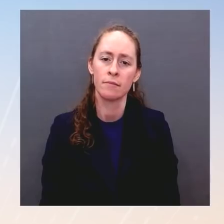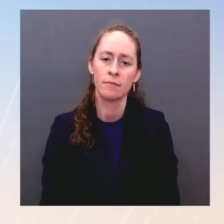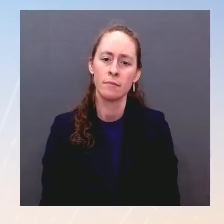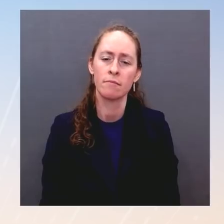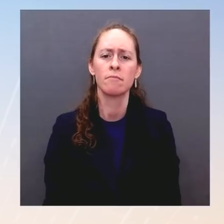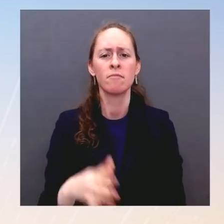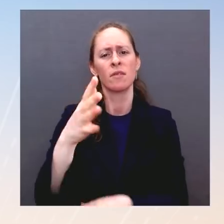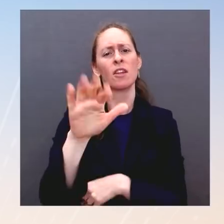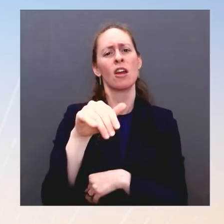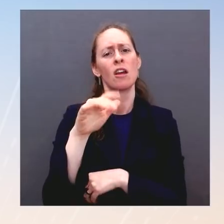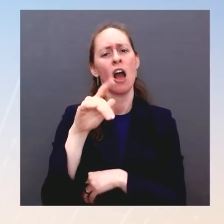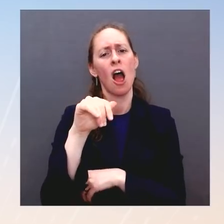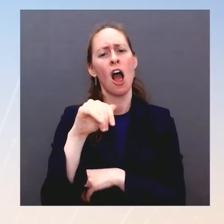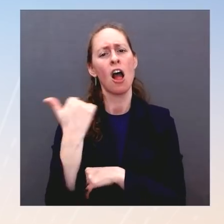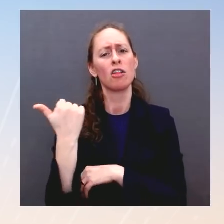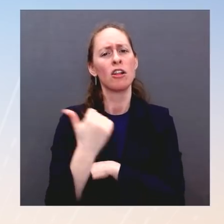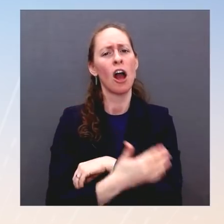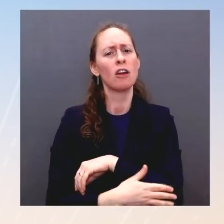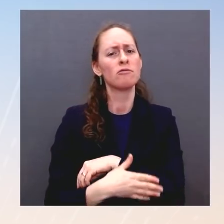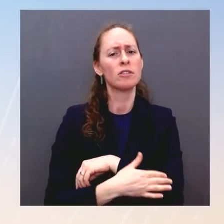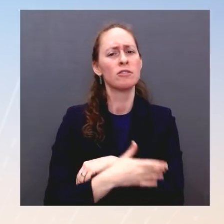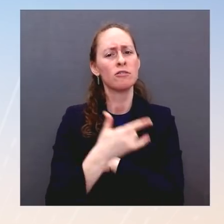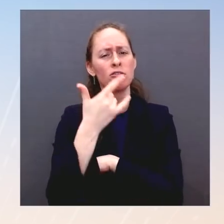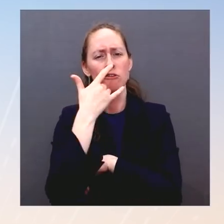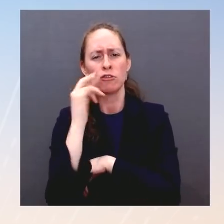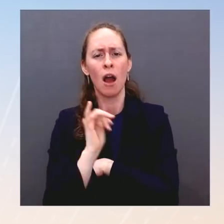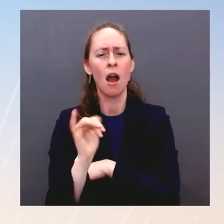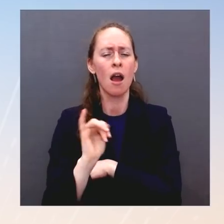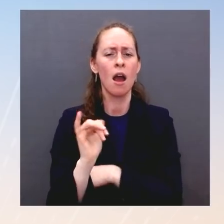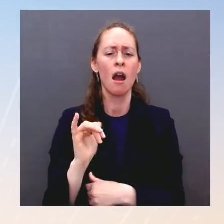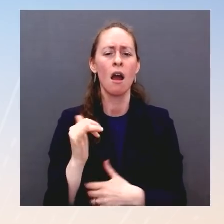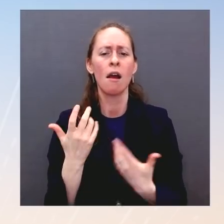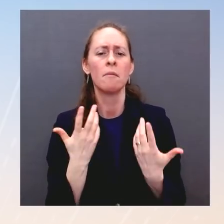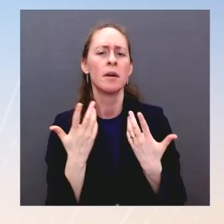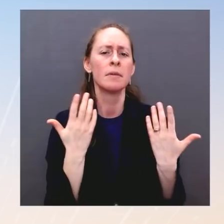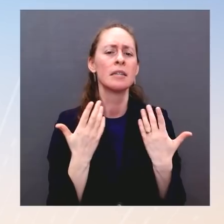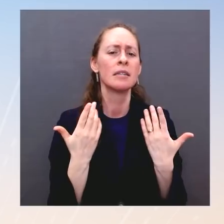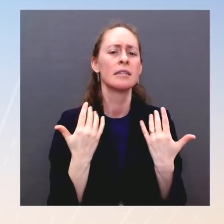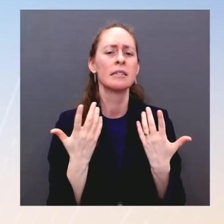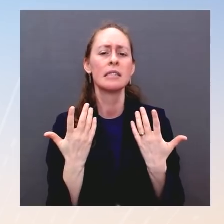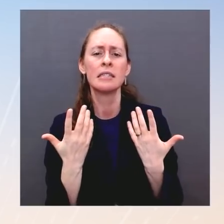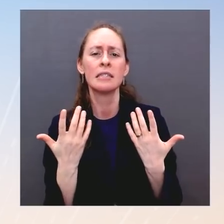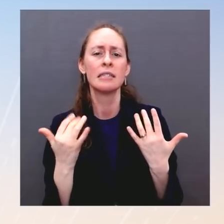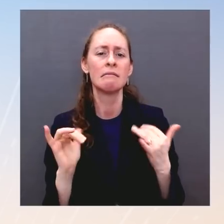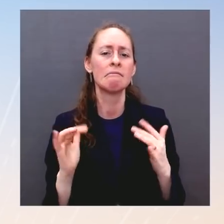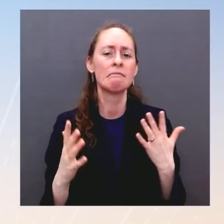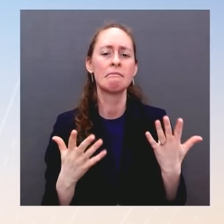What is the U.S. view of those kinds of exceptions being made for things that are maybe a lot less essential,